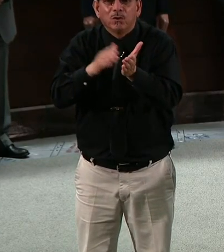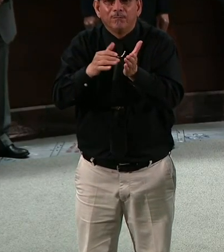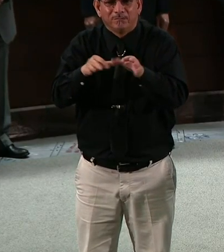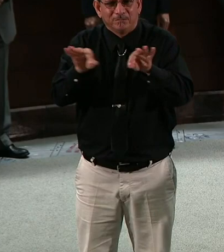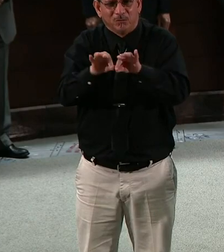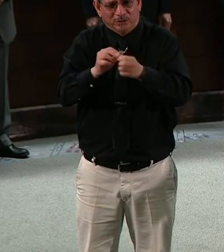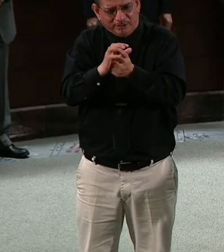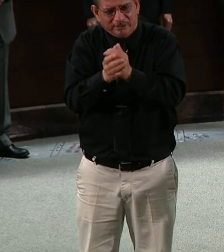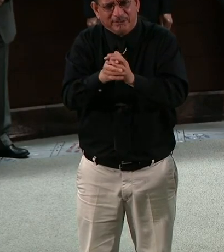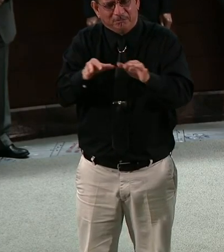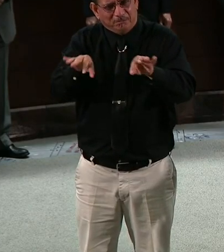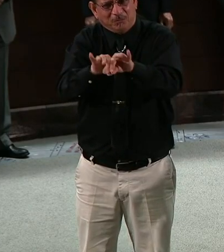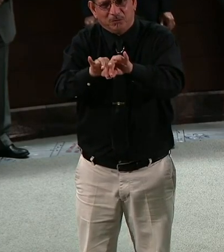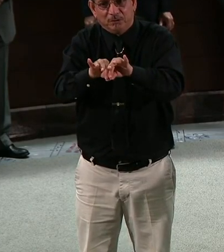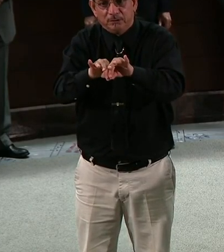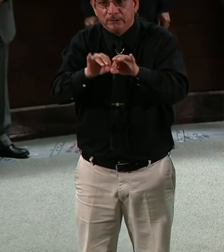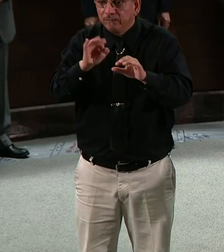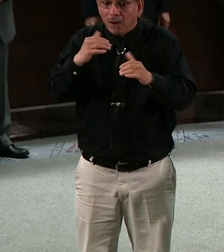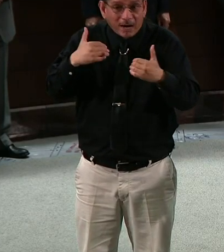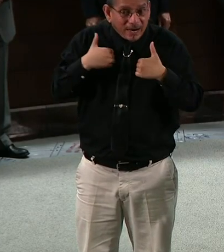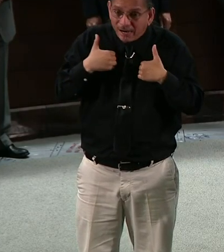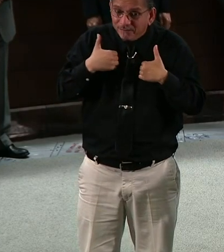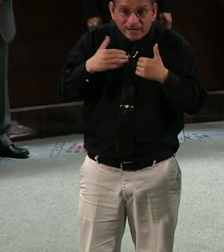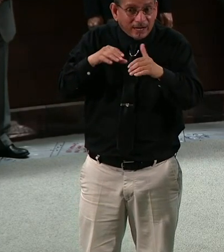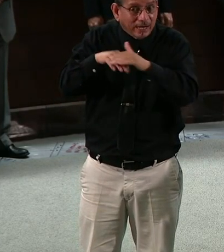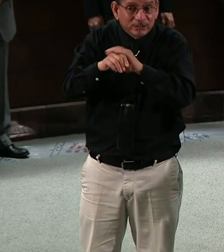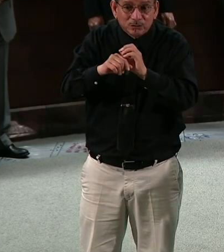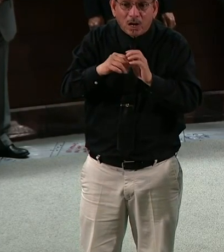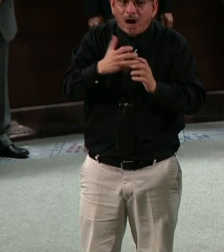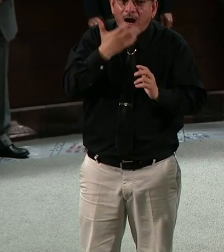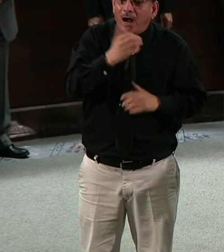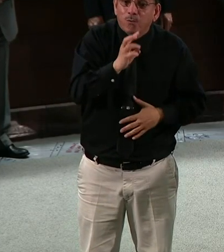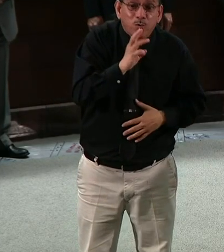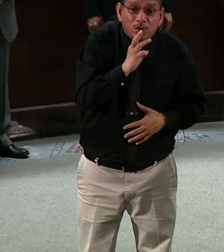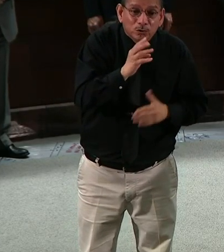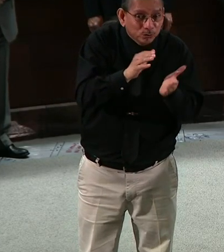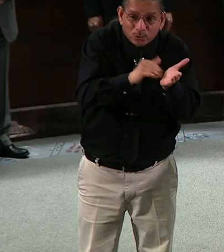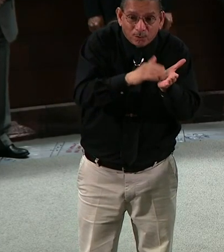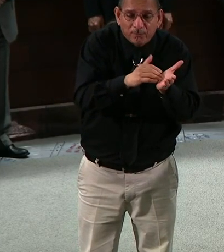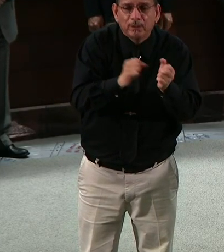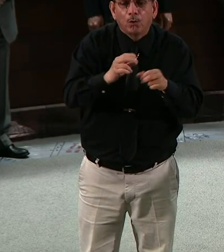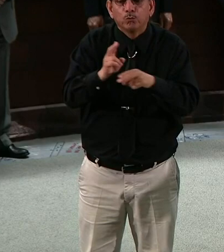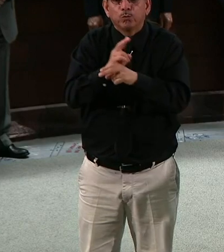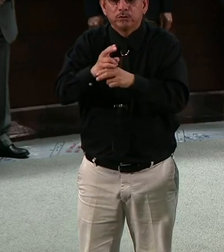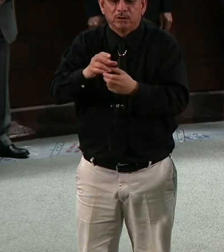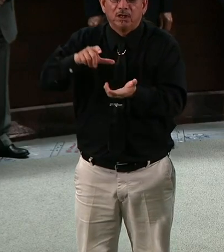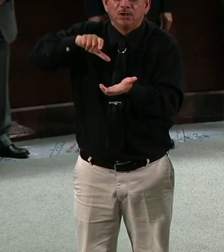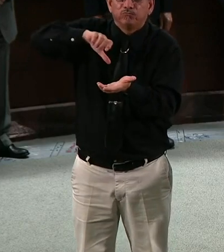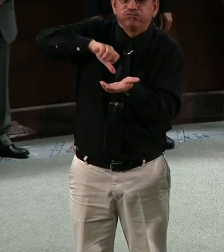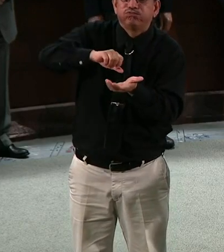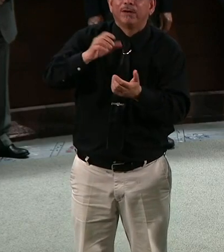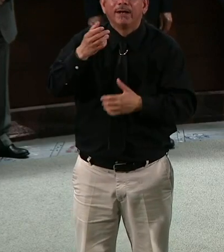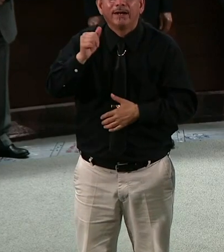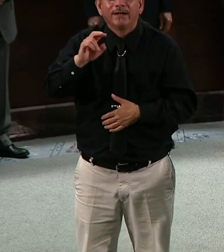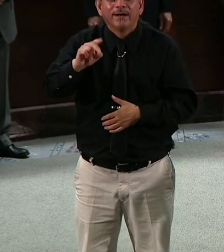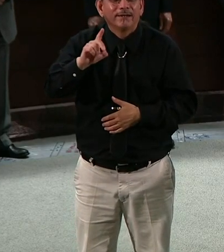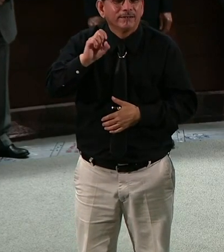STANDARD PEOPLE A CALL. YEAH